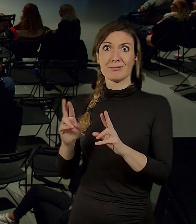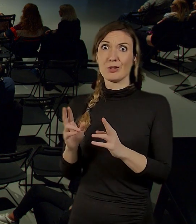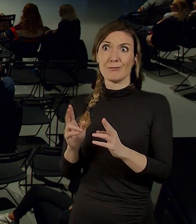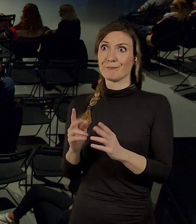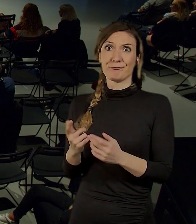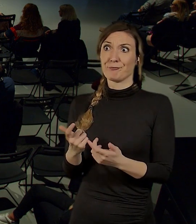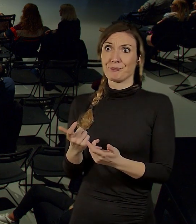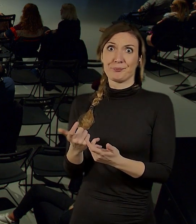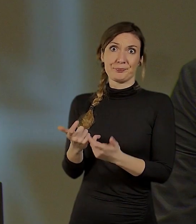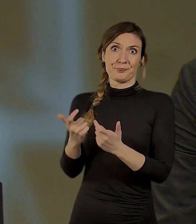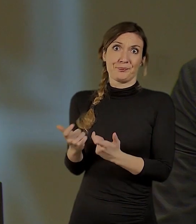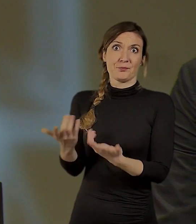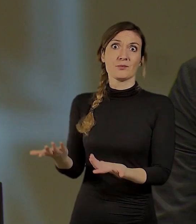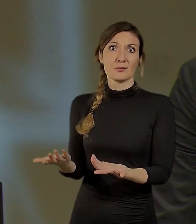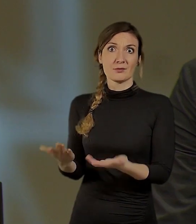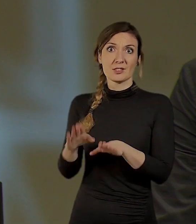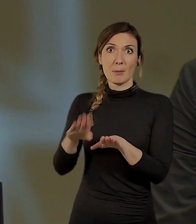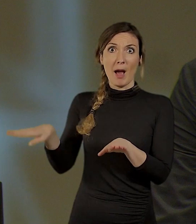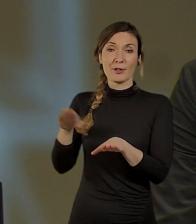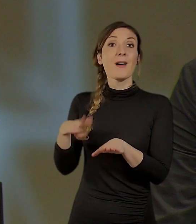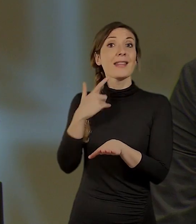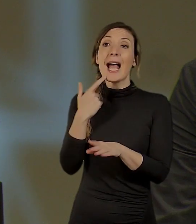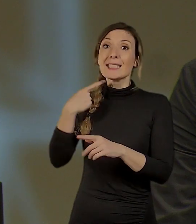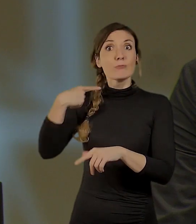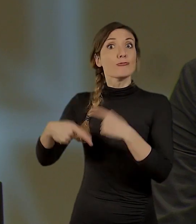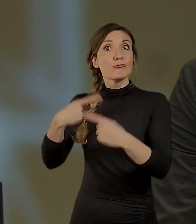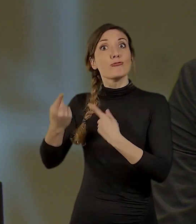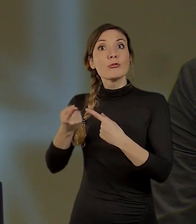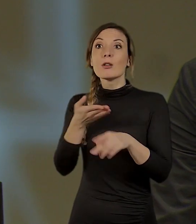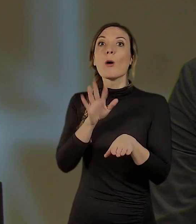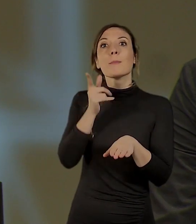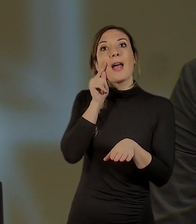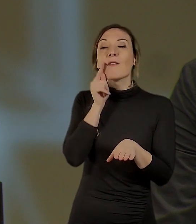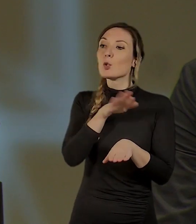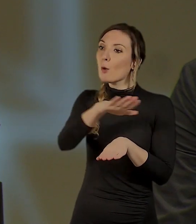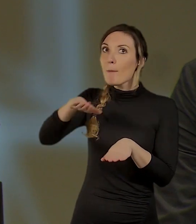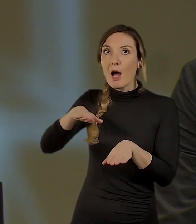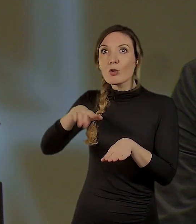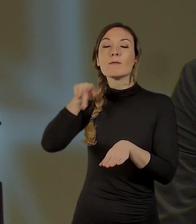also takes into account that when public transport enters that place,